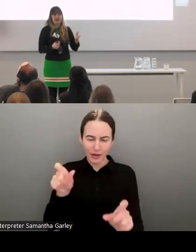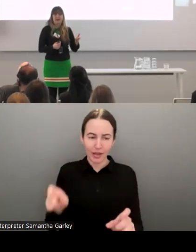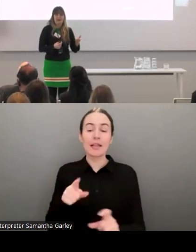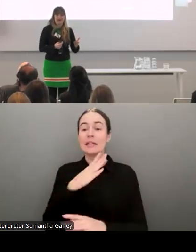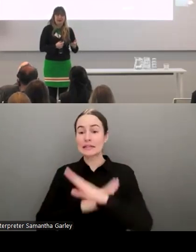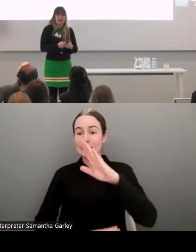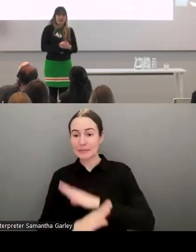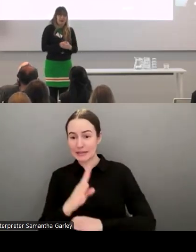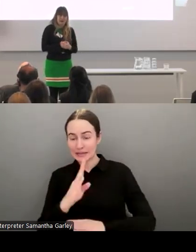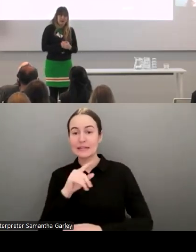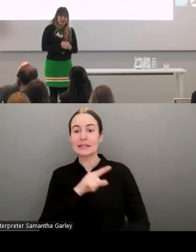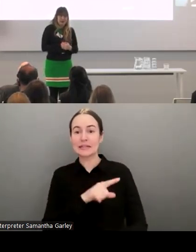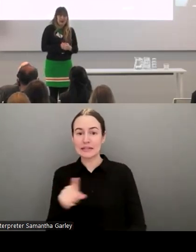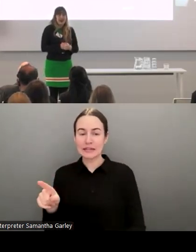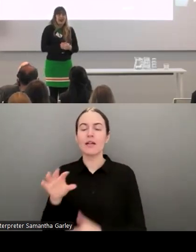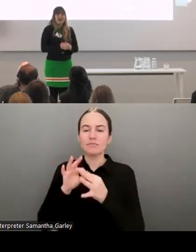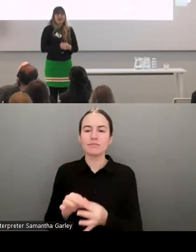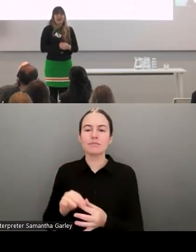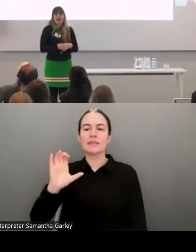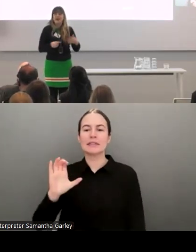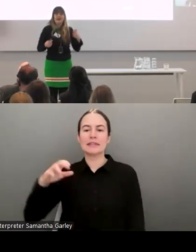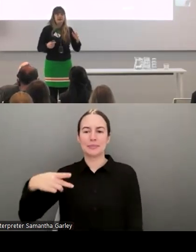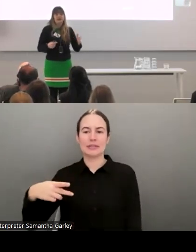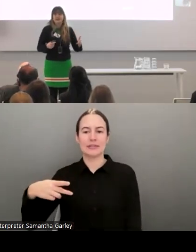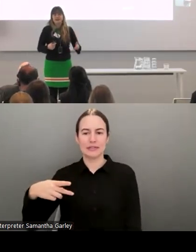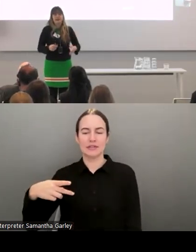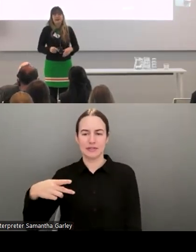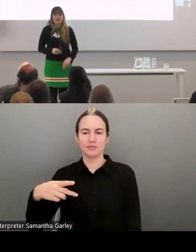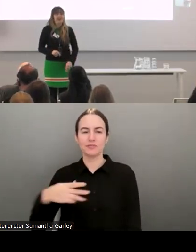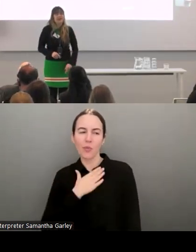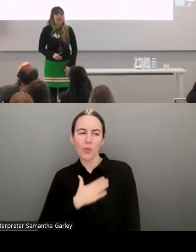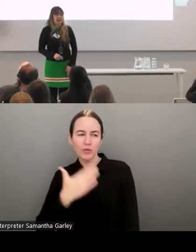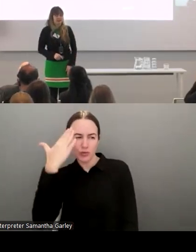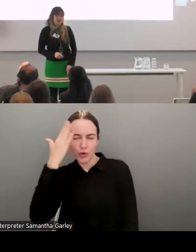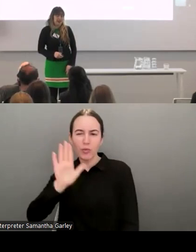people living with cerebral policy and how they experience navigating everyday life.